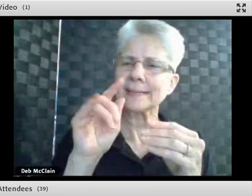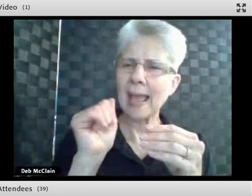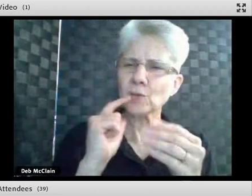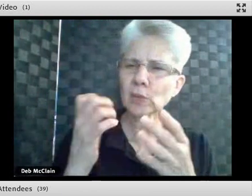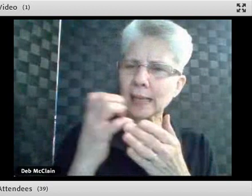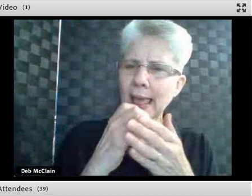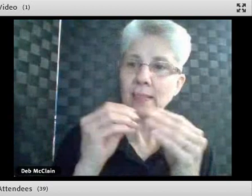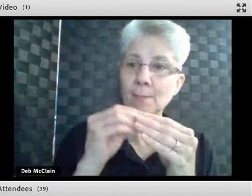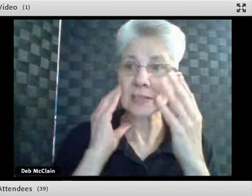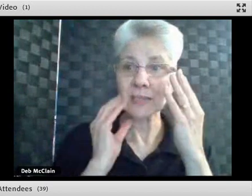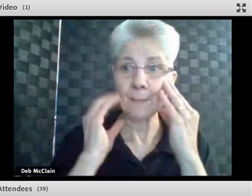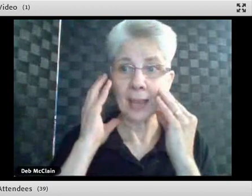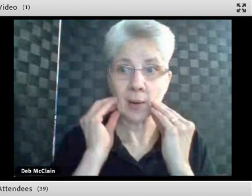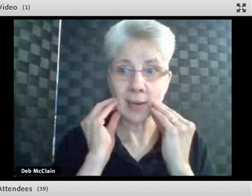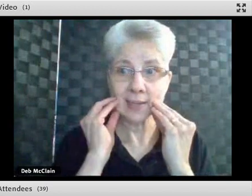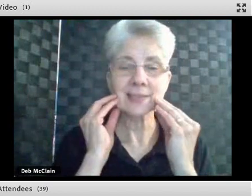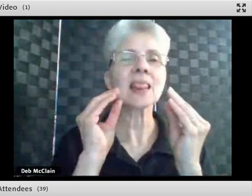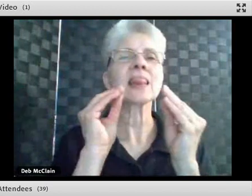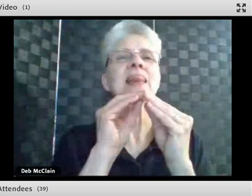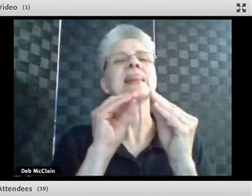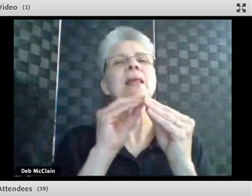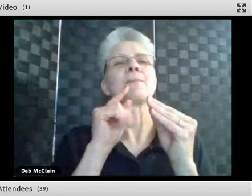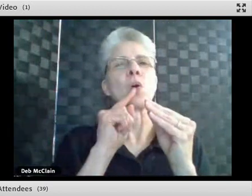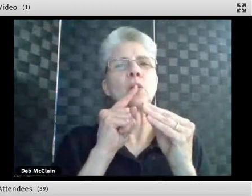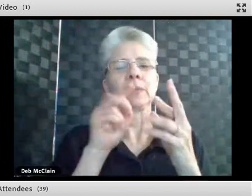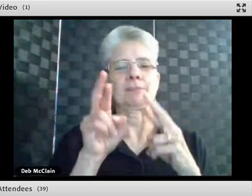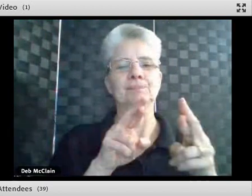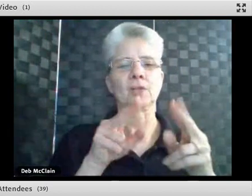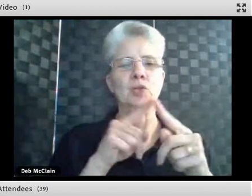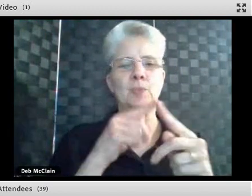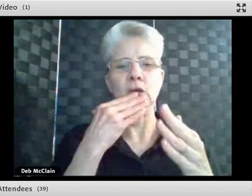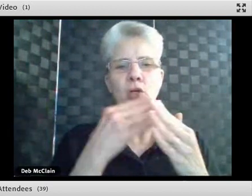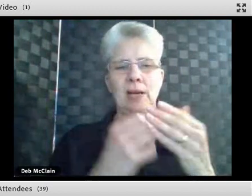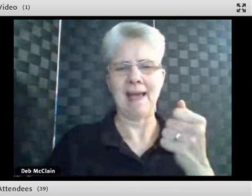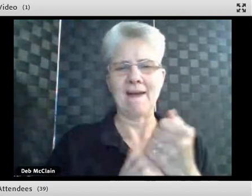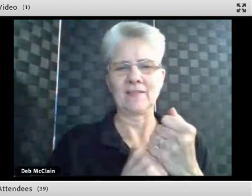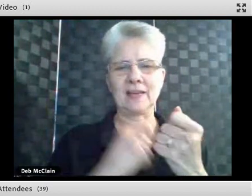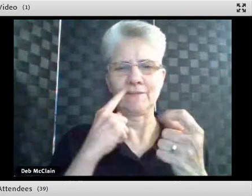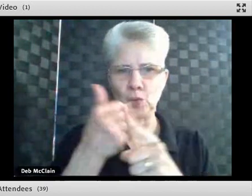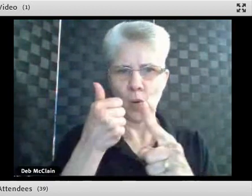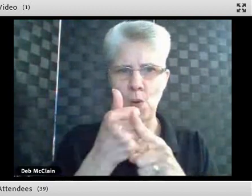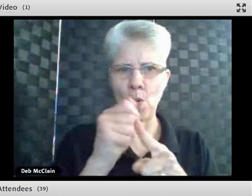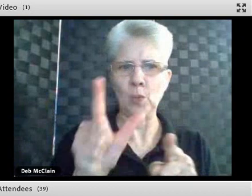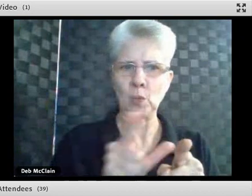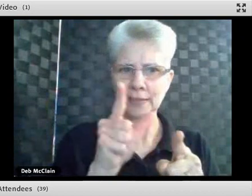the more experience you get, the more you're going to be poised to be a really good advocated in your own organization